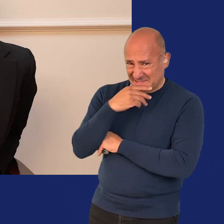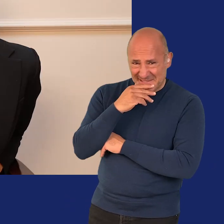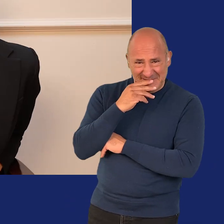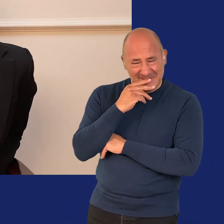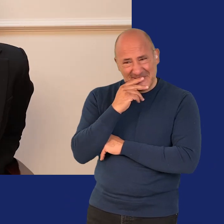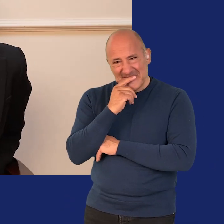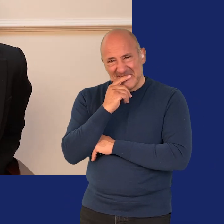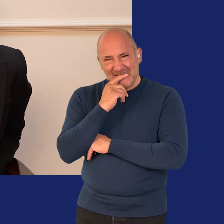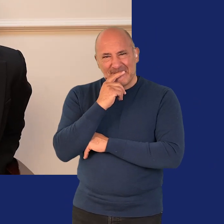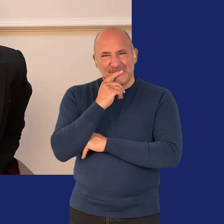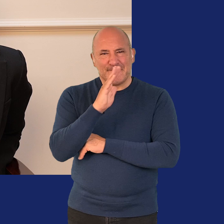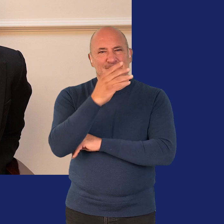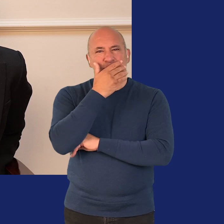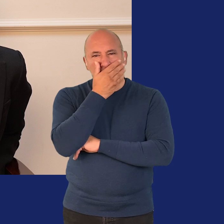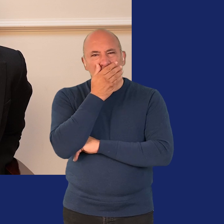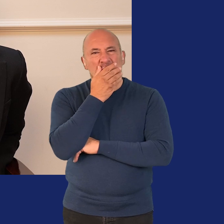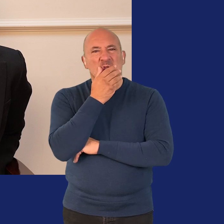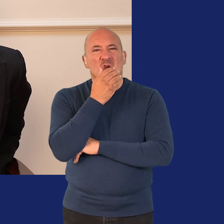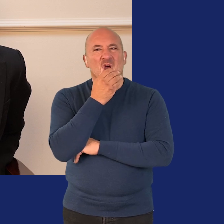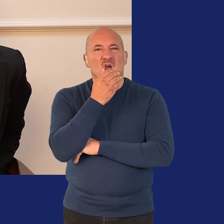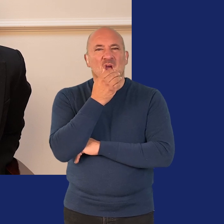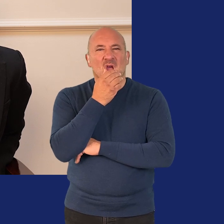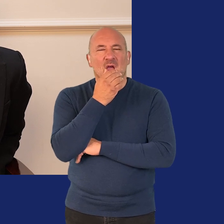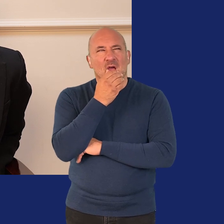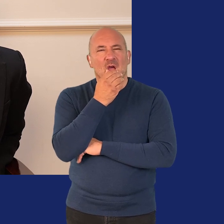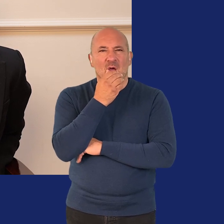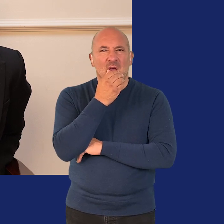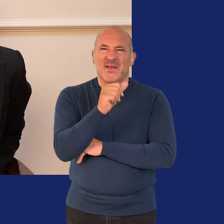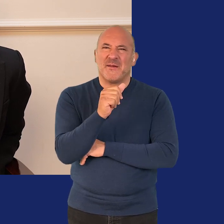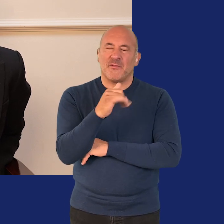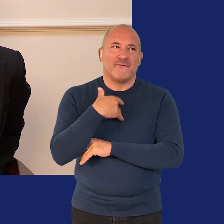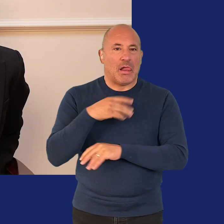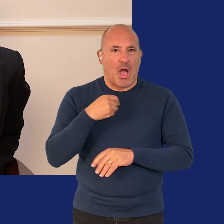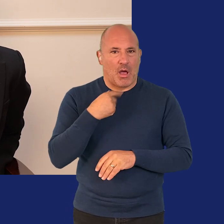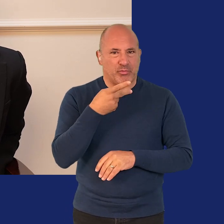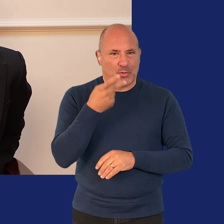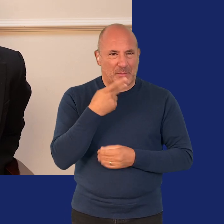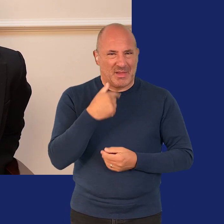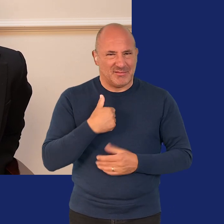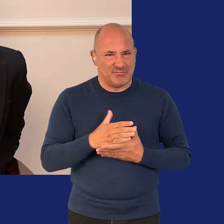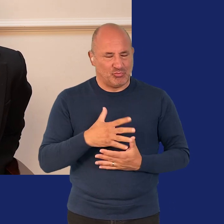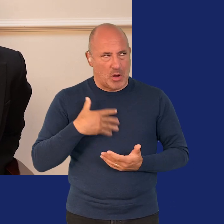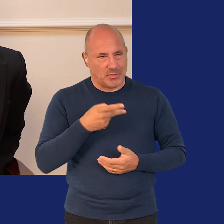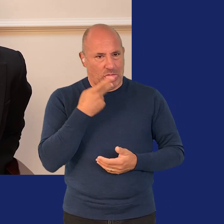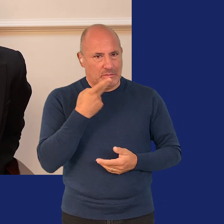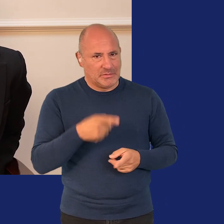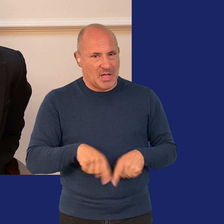Um, so, so I think, again, and I, I'm feeling a little repetitive here 'cause it's, I, I don't wanna say the same thing, but I think what